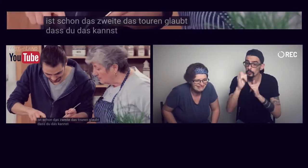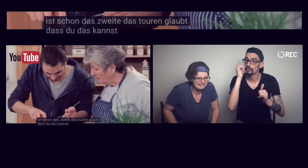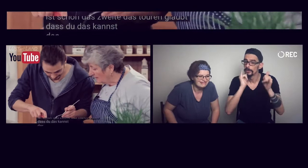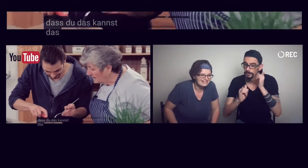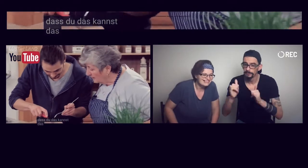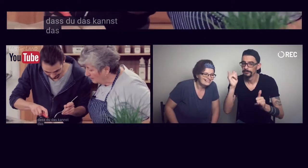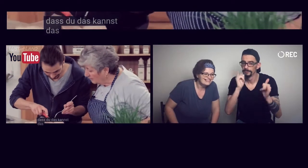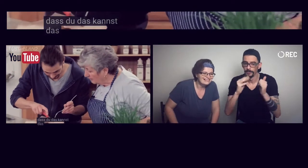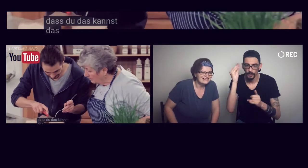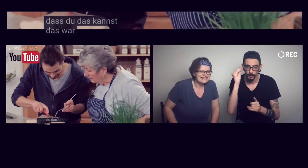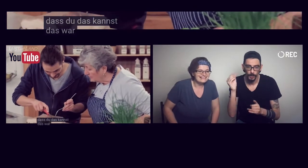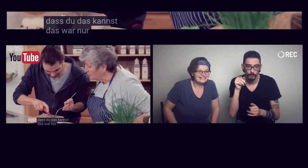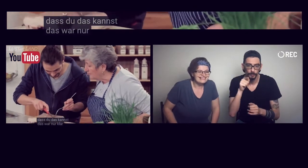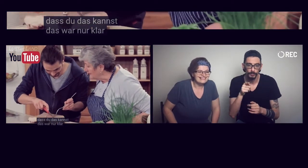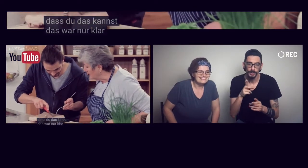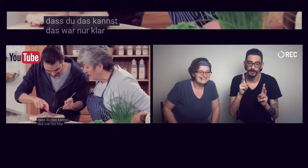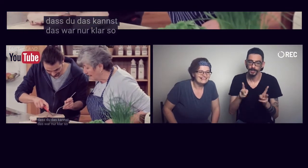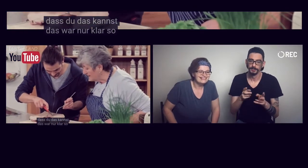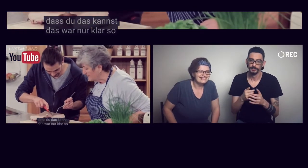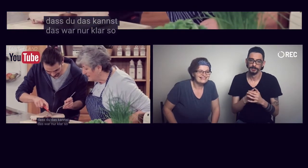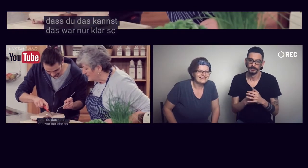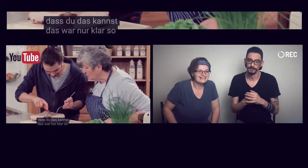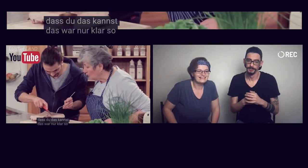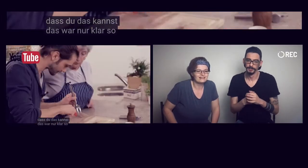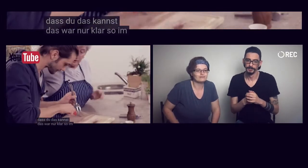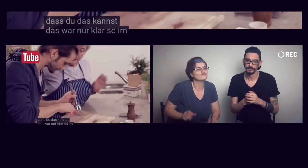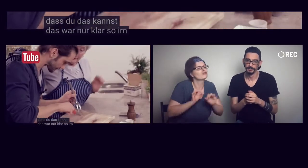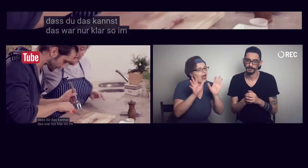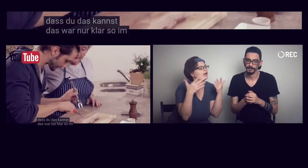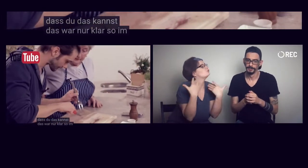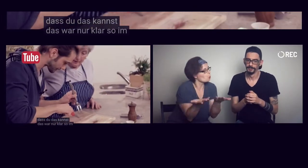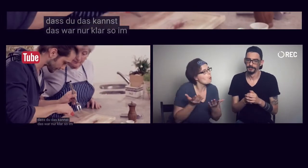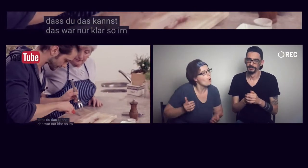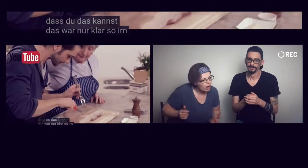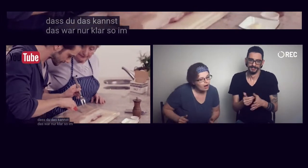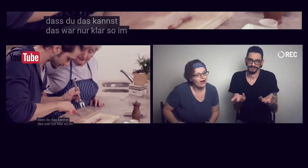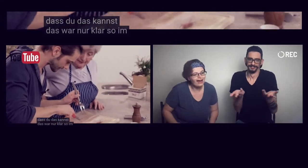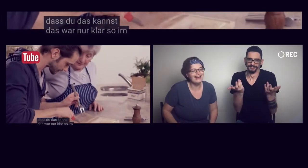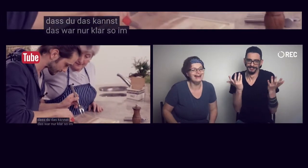[I think you can take two tours.] [Sure.] - [NOAH] Um?